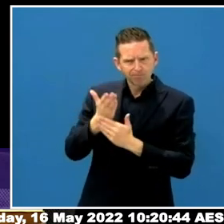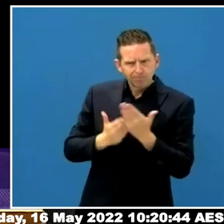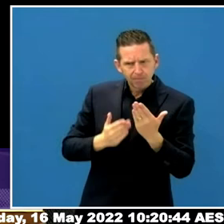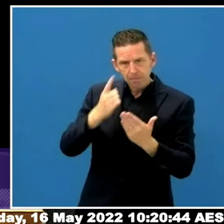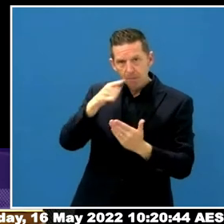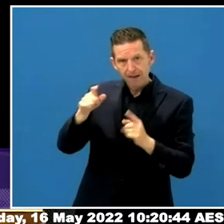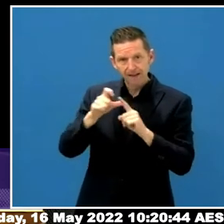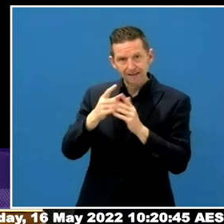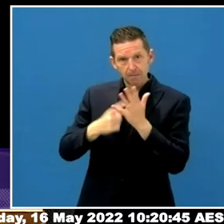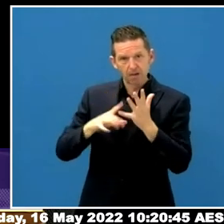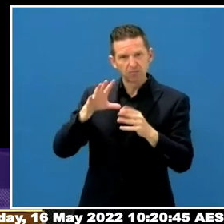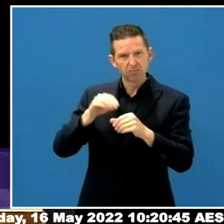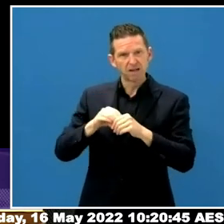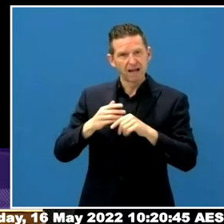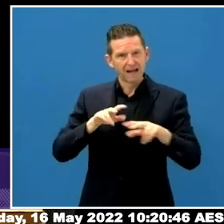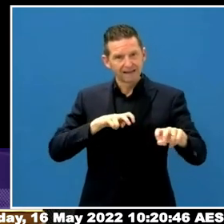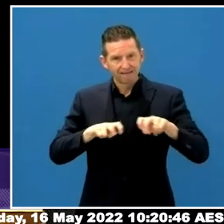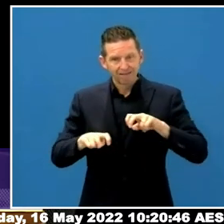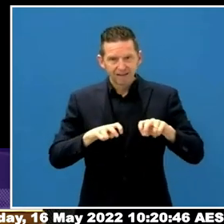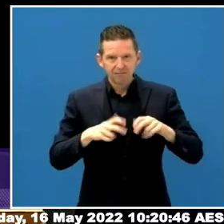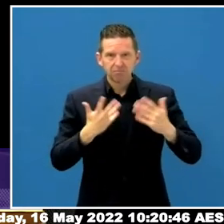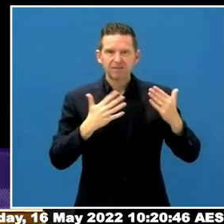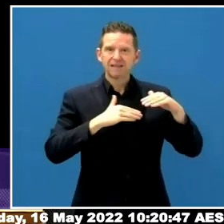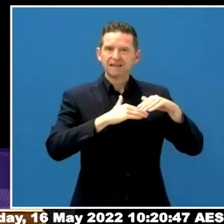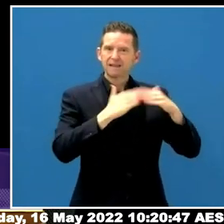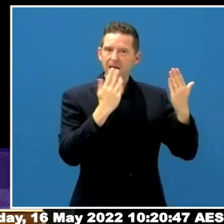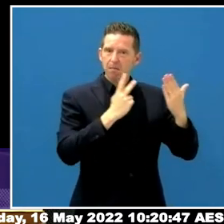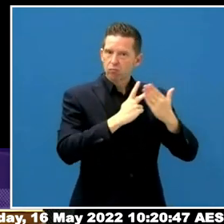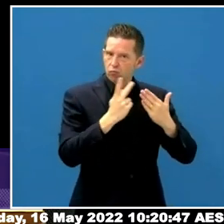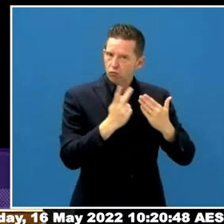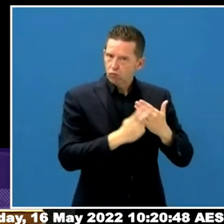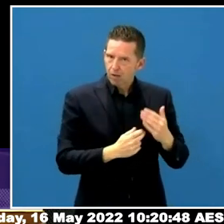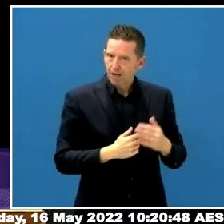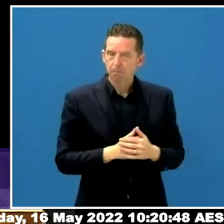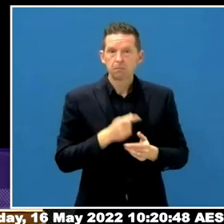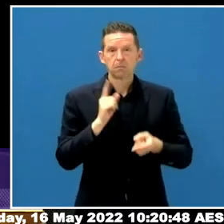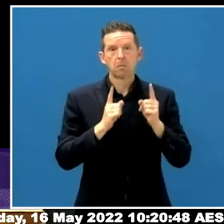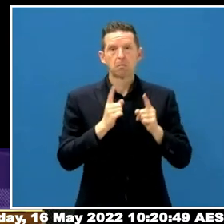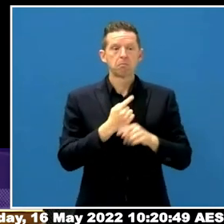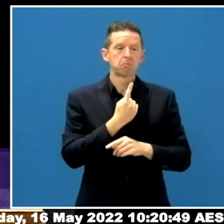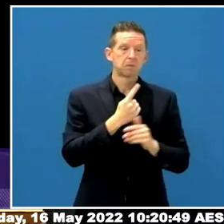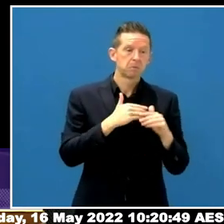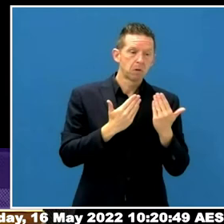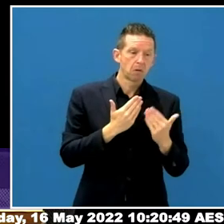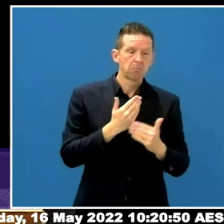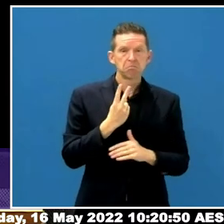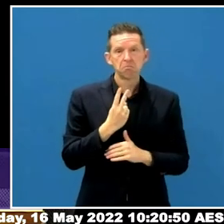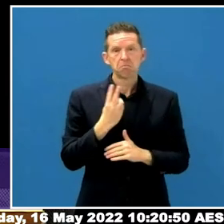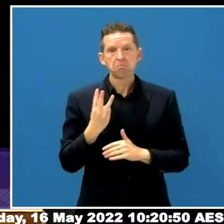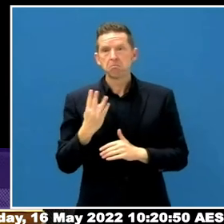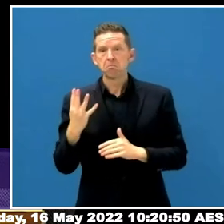or through a day program for one or more days per week, generally between the hours of